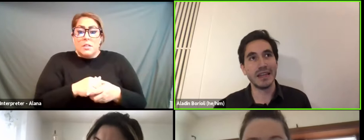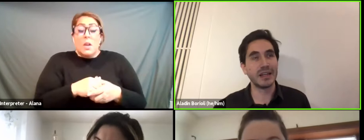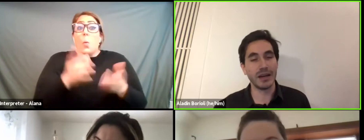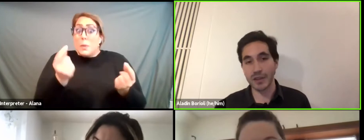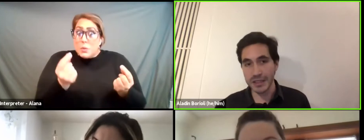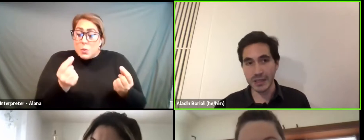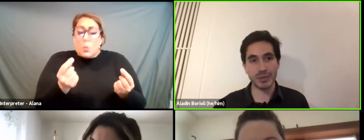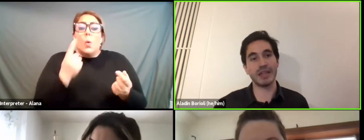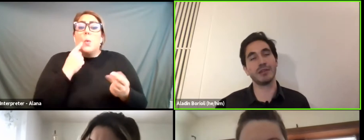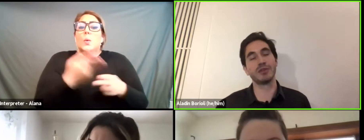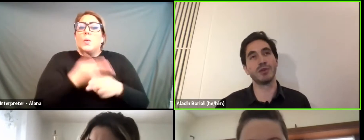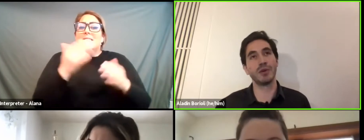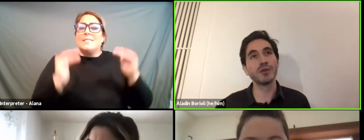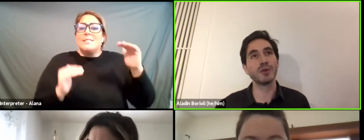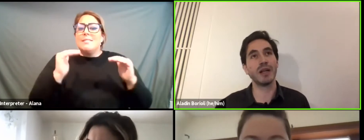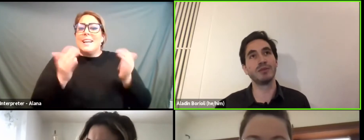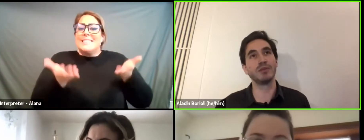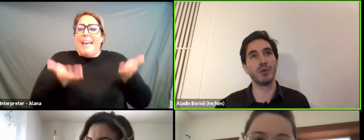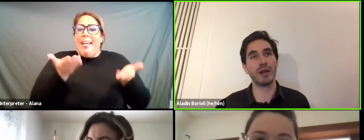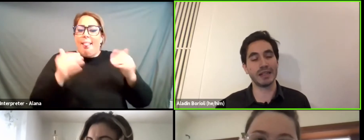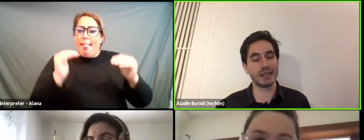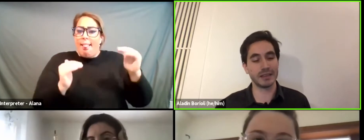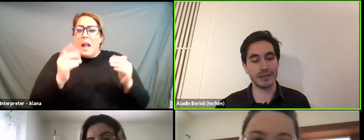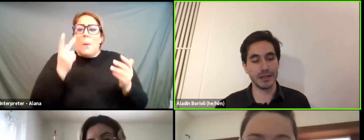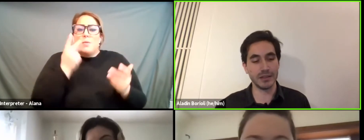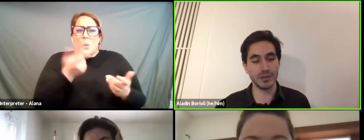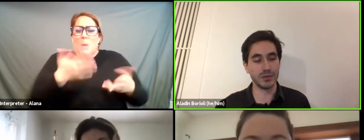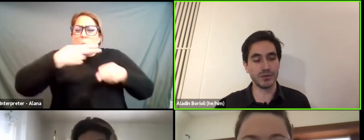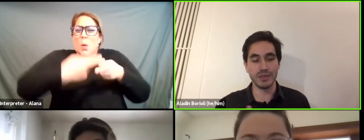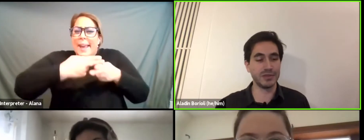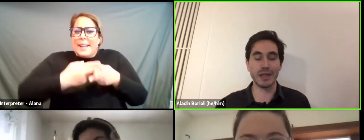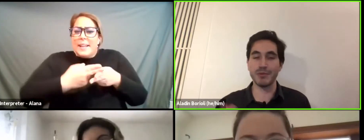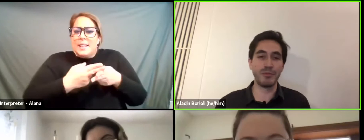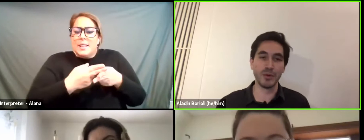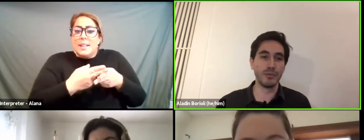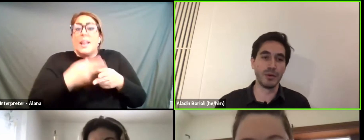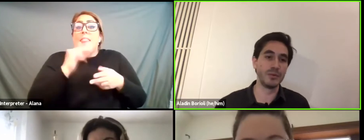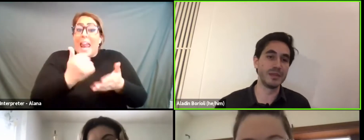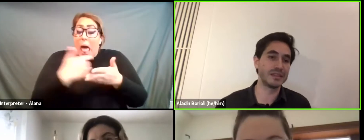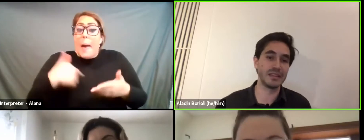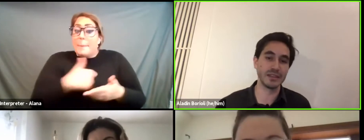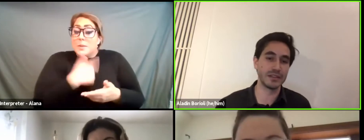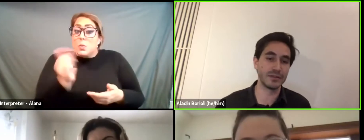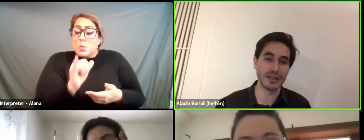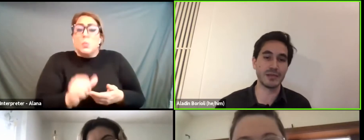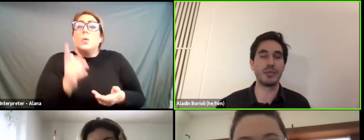collect honey, but that would also help to know different types of blooming seasons for example,